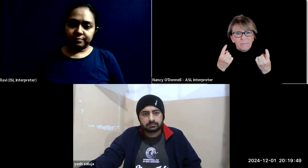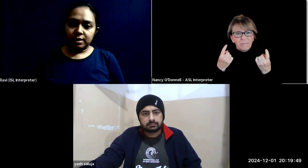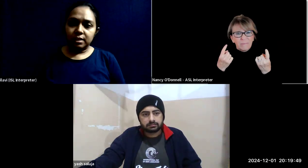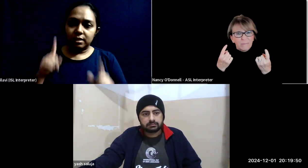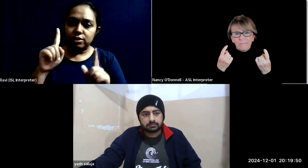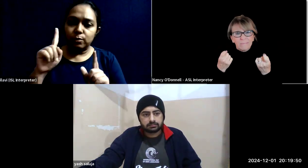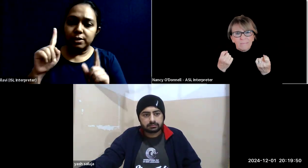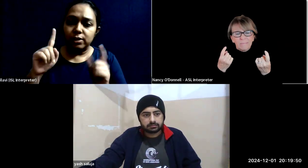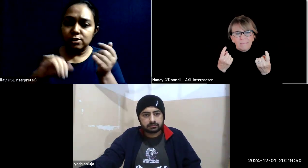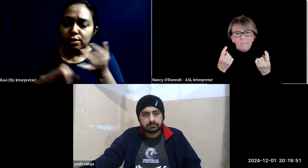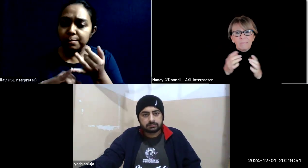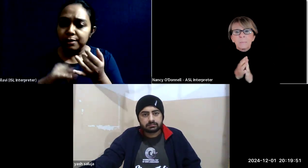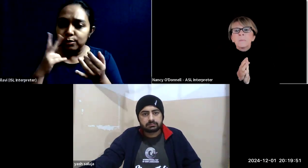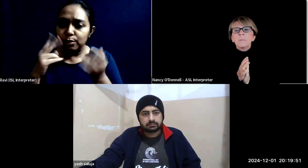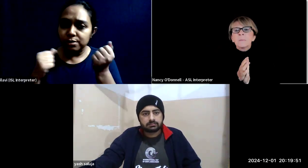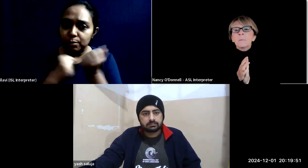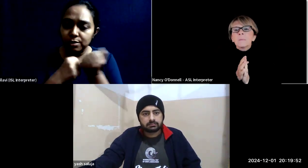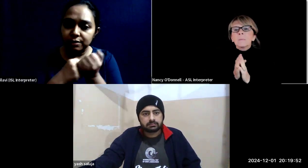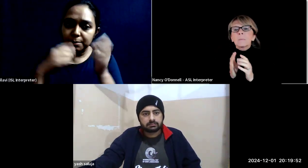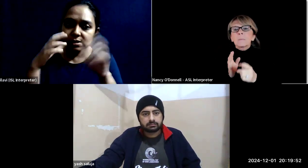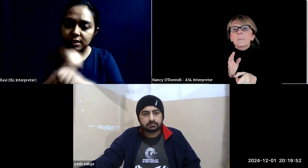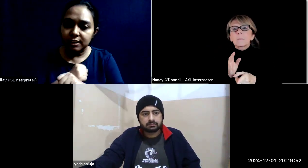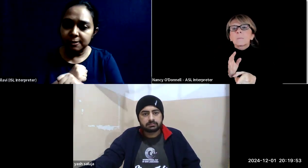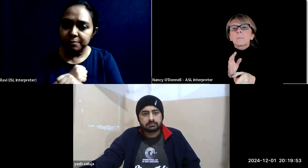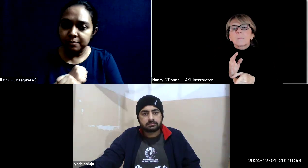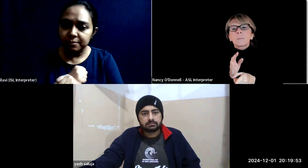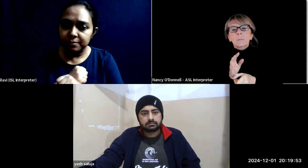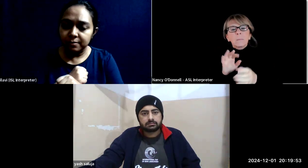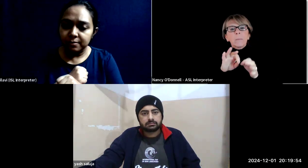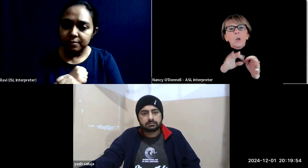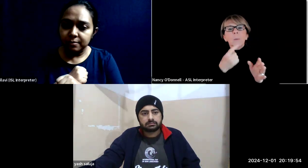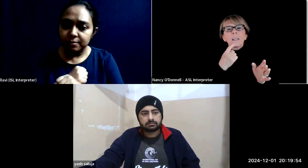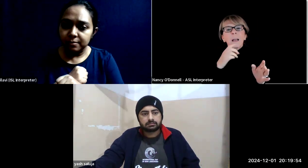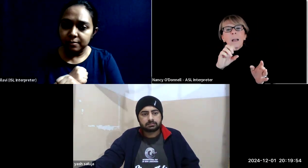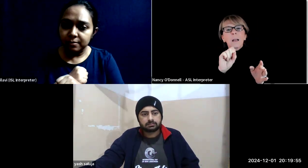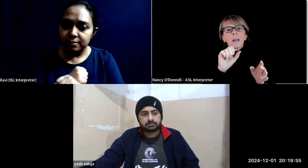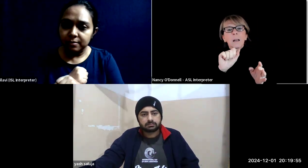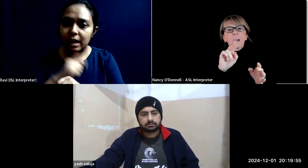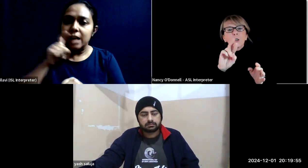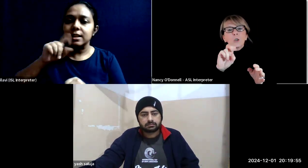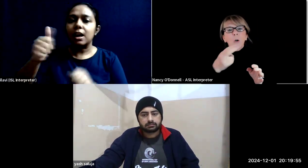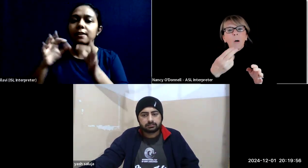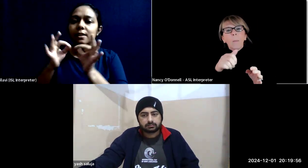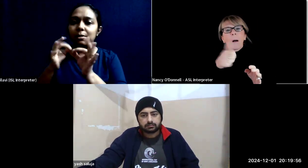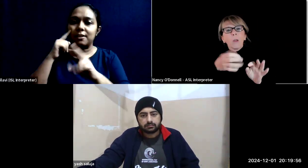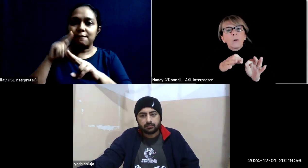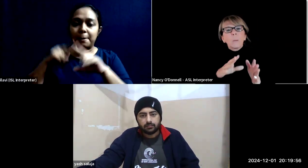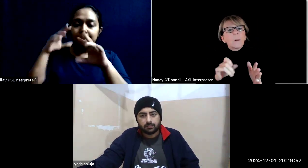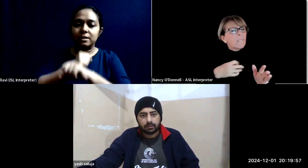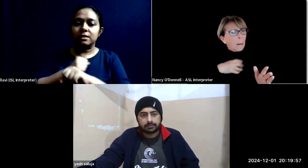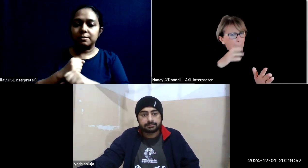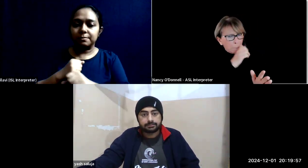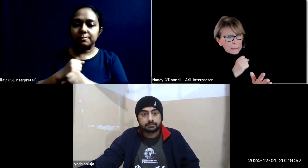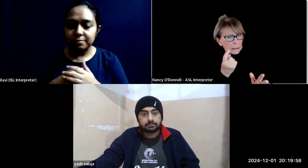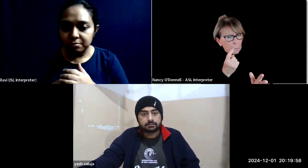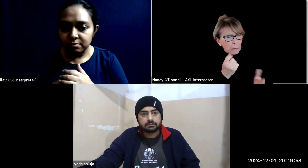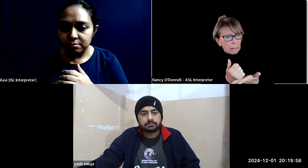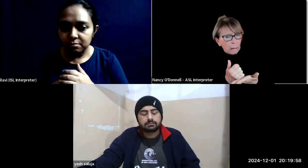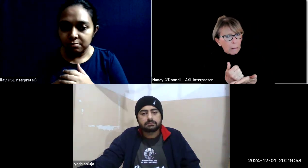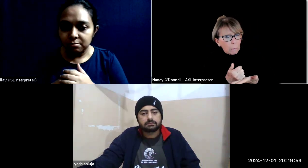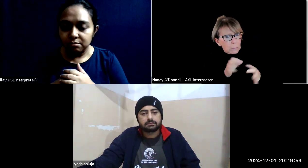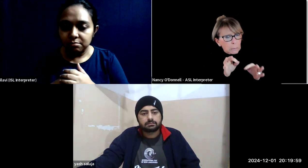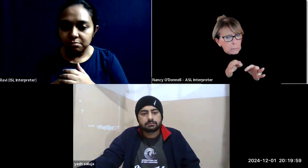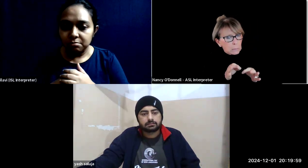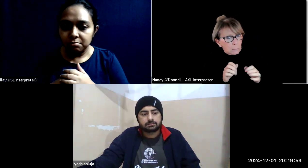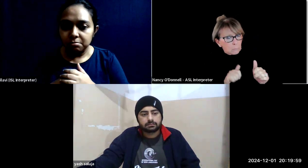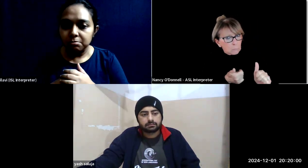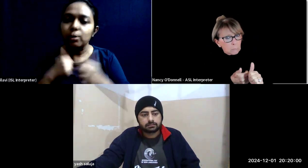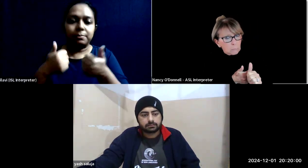Just one second. Saurabh, if you want to support, if I missed anything.